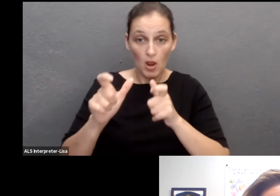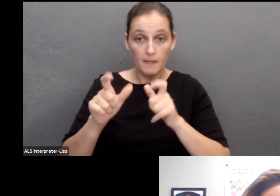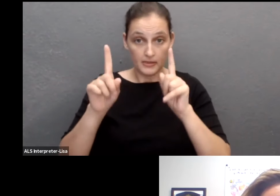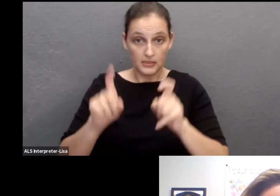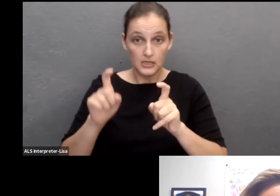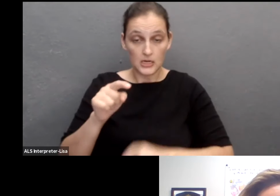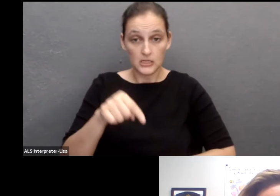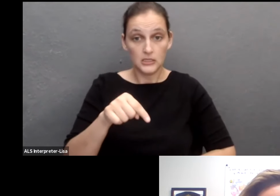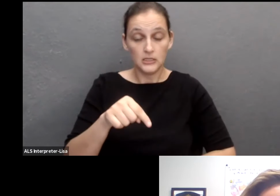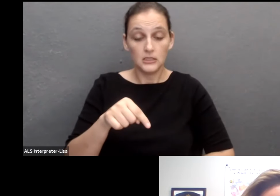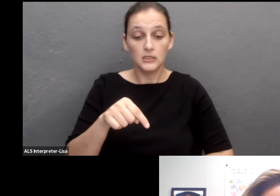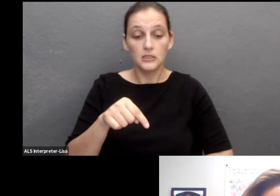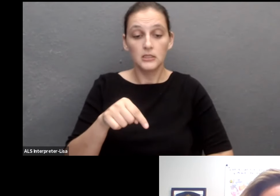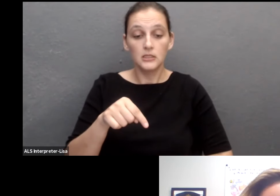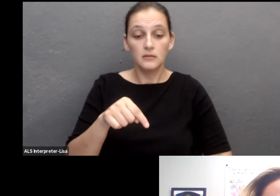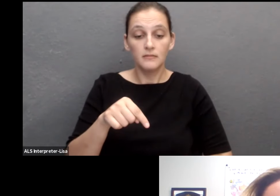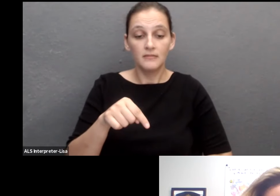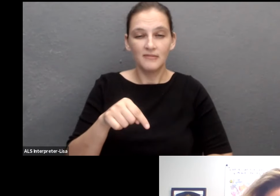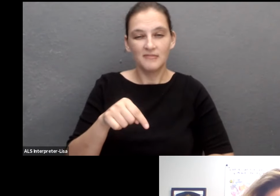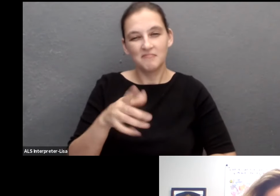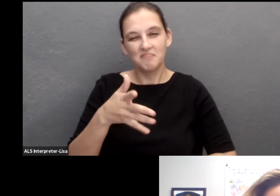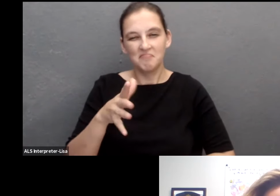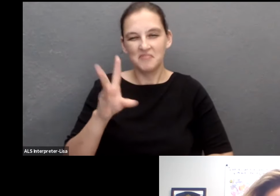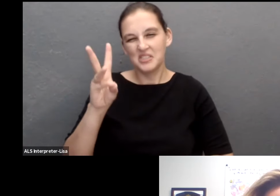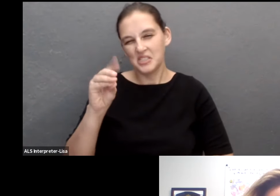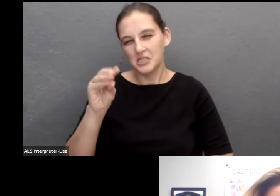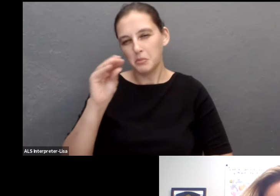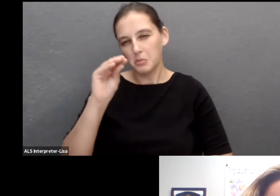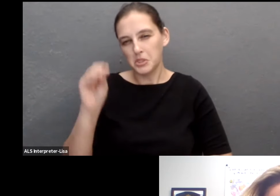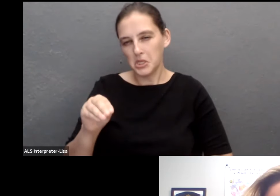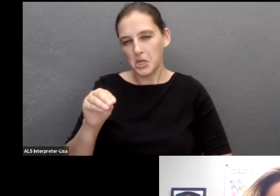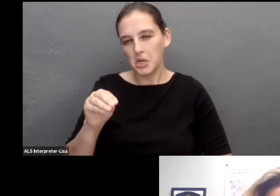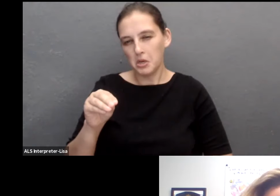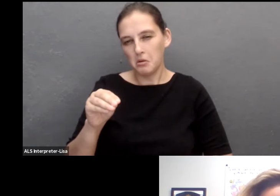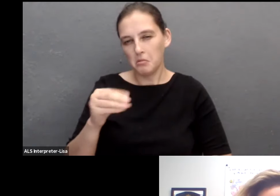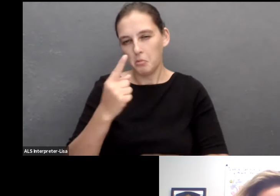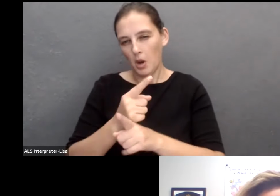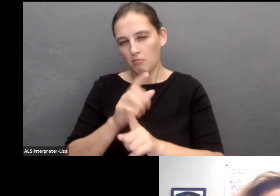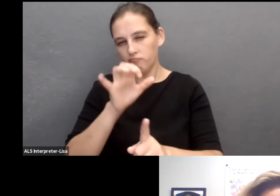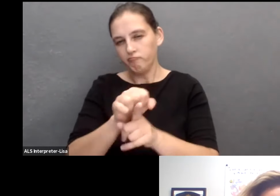So we find them to be about 60% accurate in detecting whether or not you have COVID. So